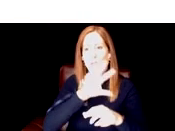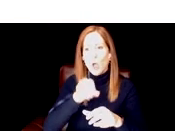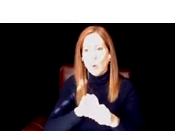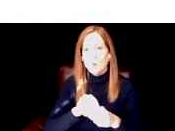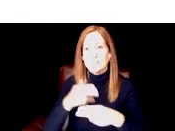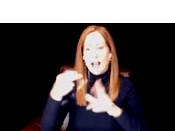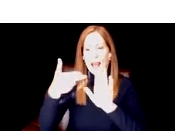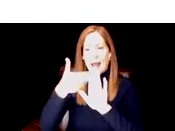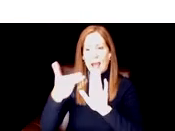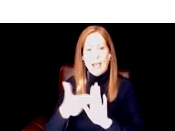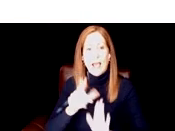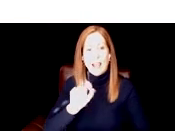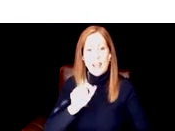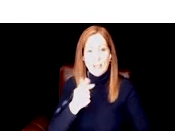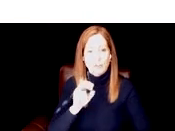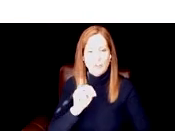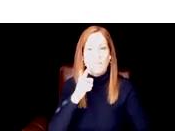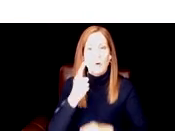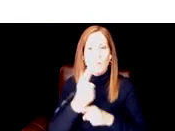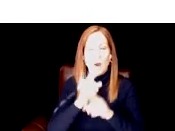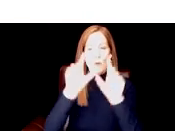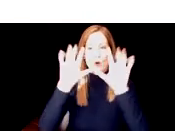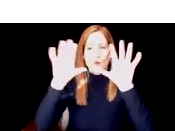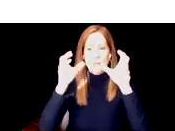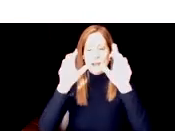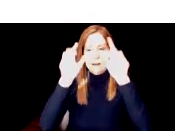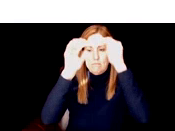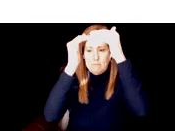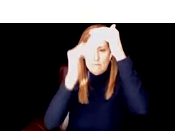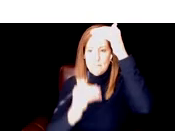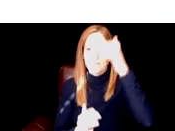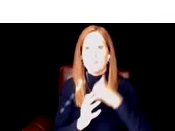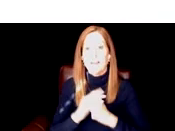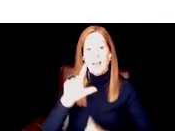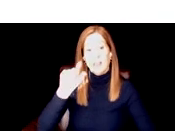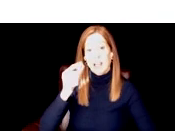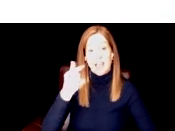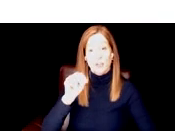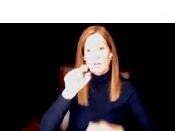that gives a proper label for the grouping. The legend gives the proper context